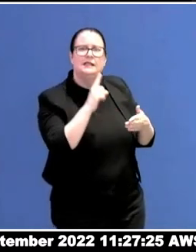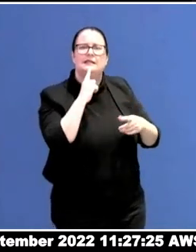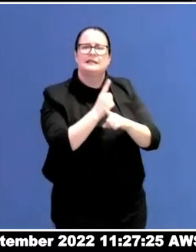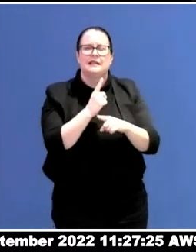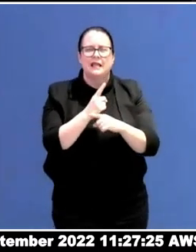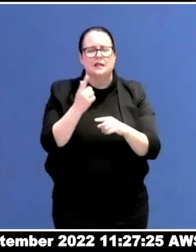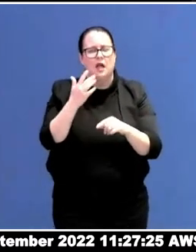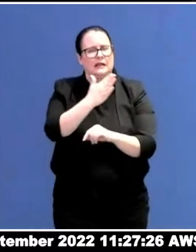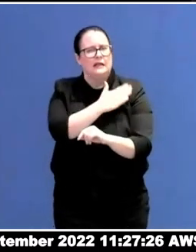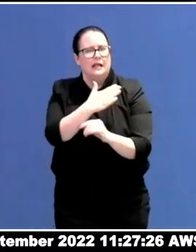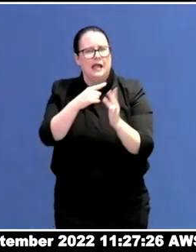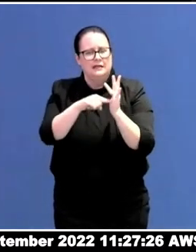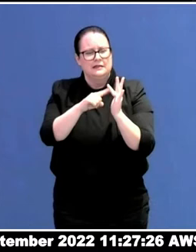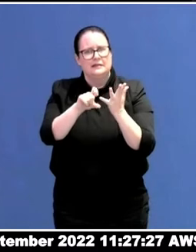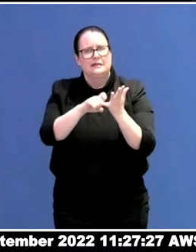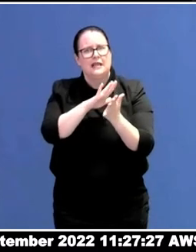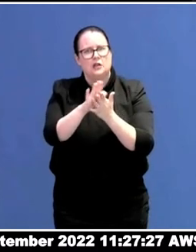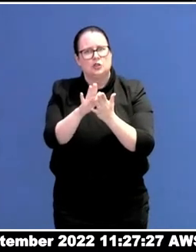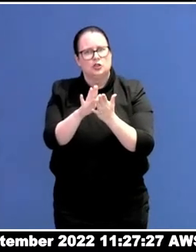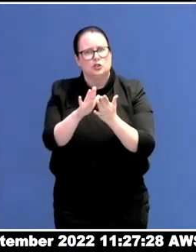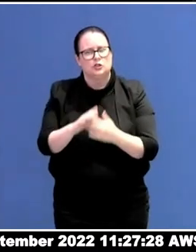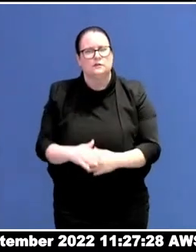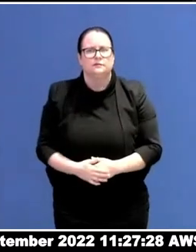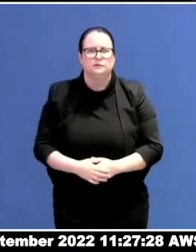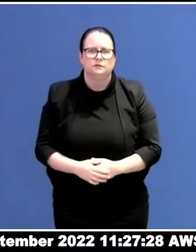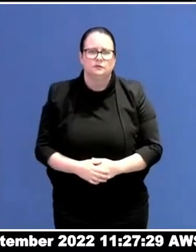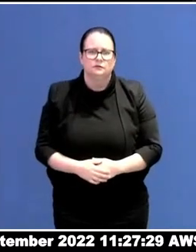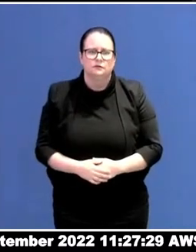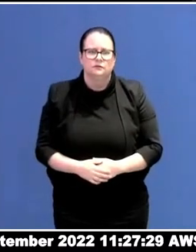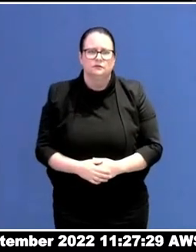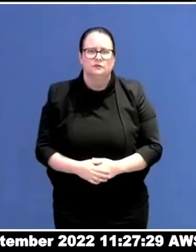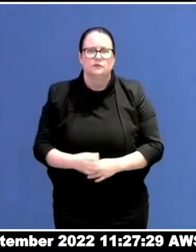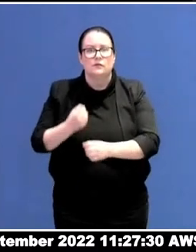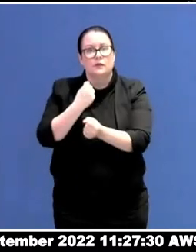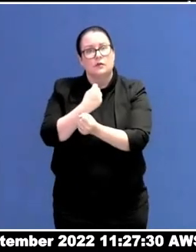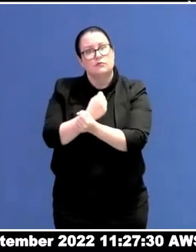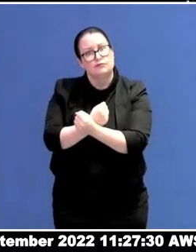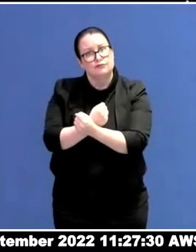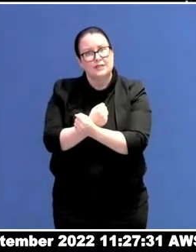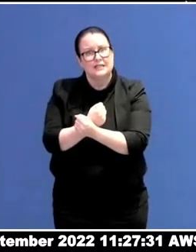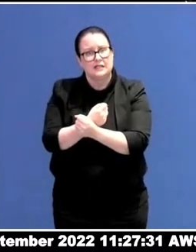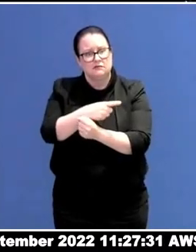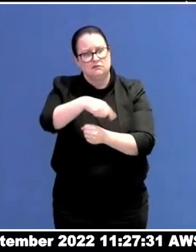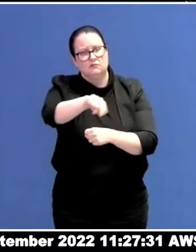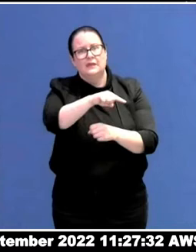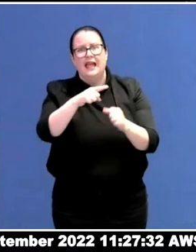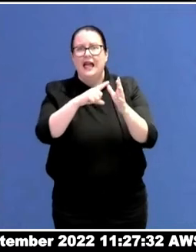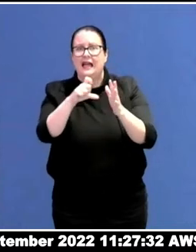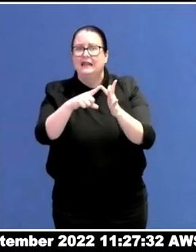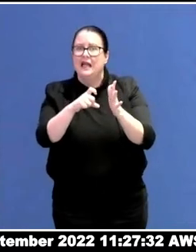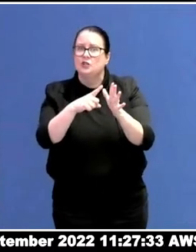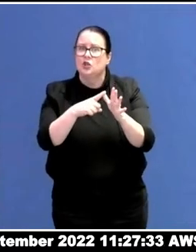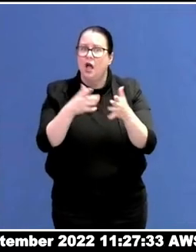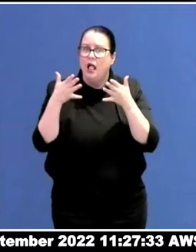Now, the prison staff in your work at Acacia, they allowed you, did they not, to